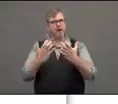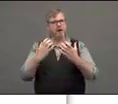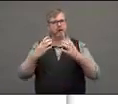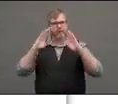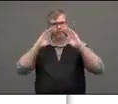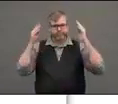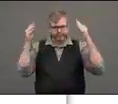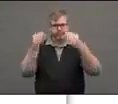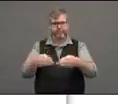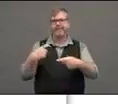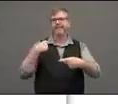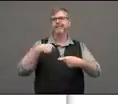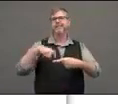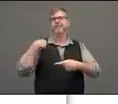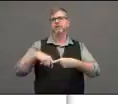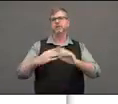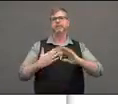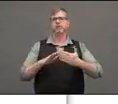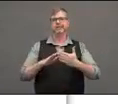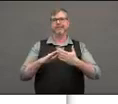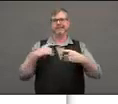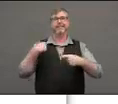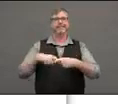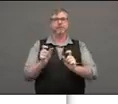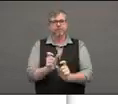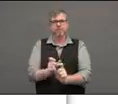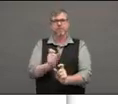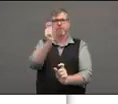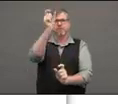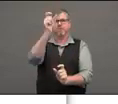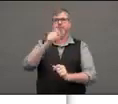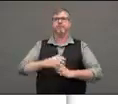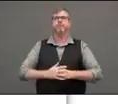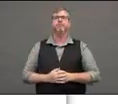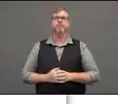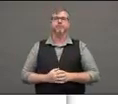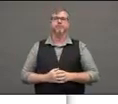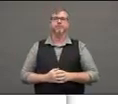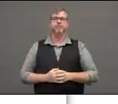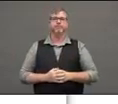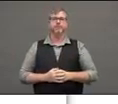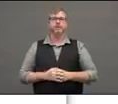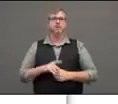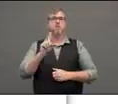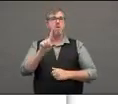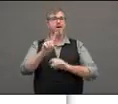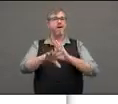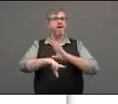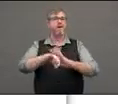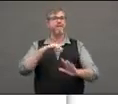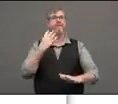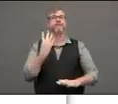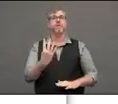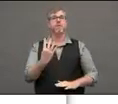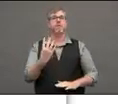one in four of the people that live in this community are latinos however of all the cases that we've identified